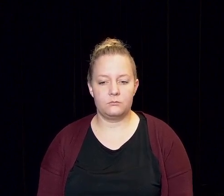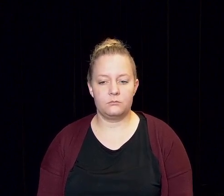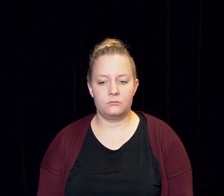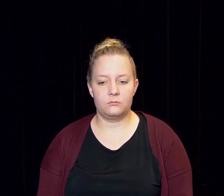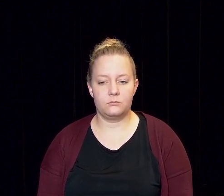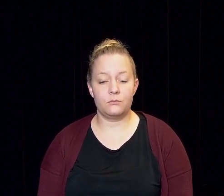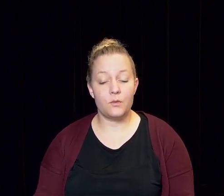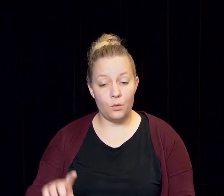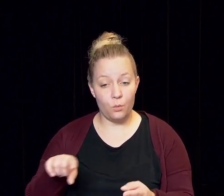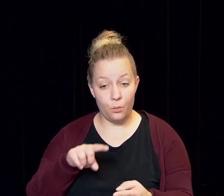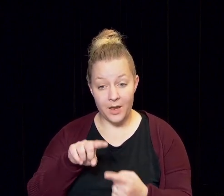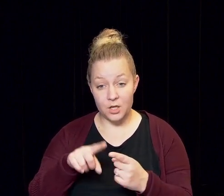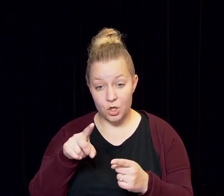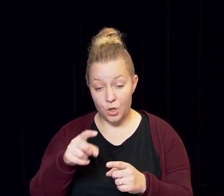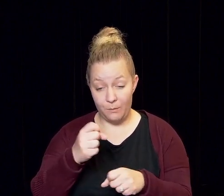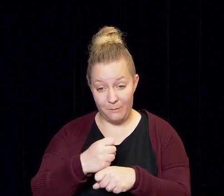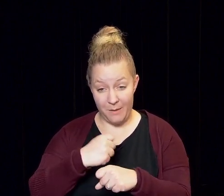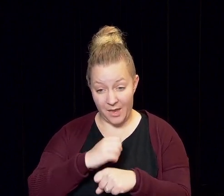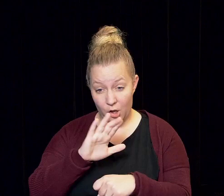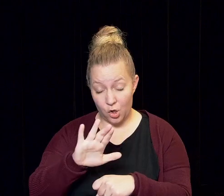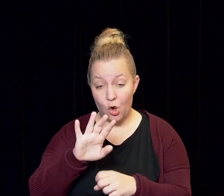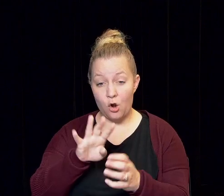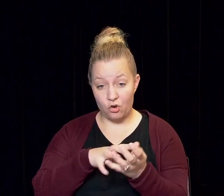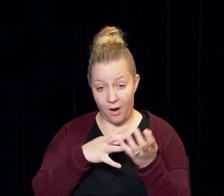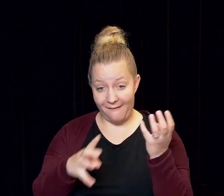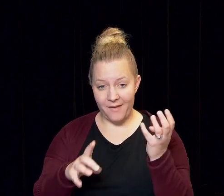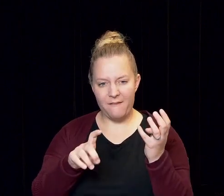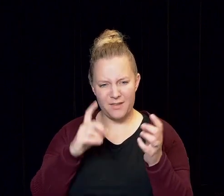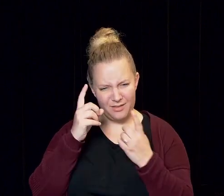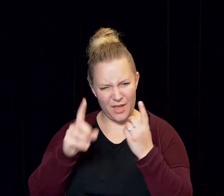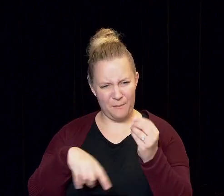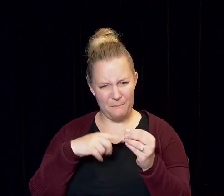When you're making your table or your graph, you have to think about the order of which one would